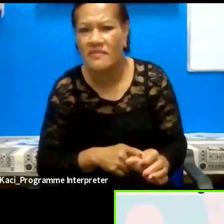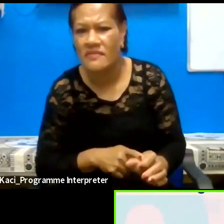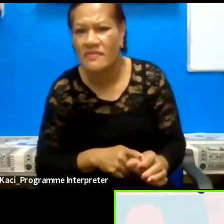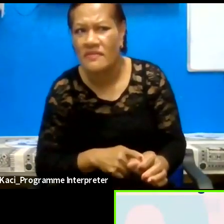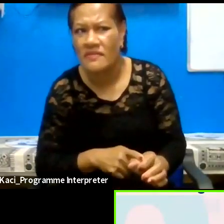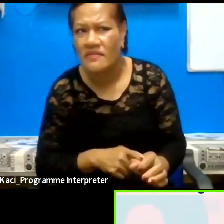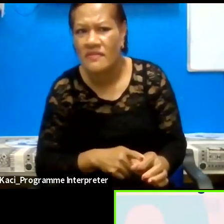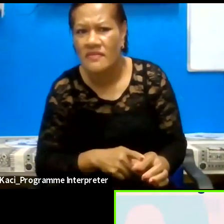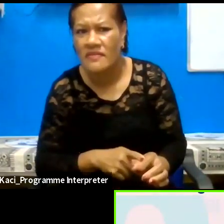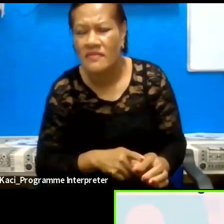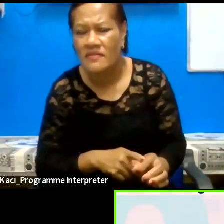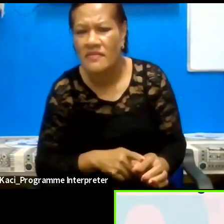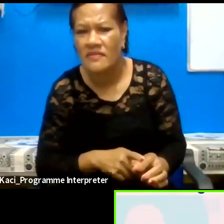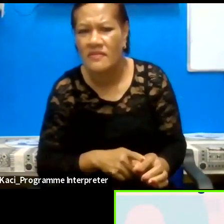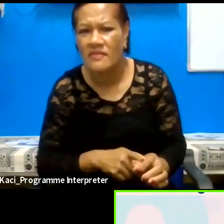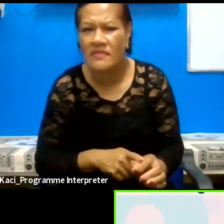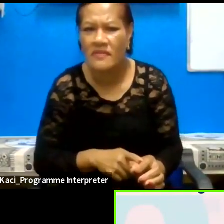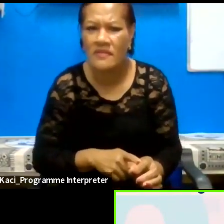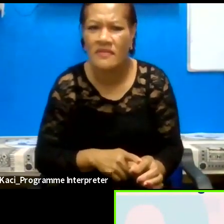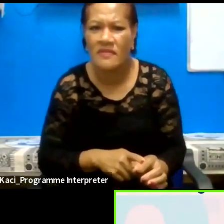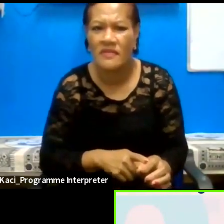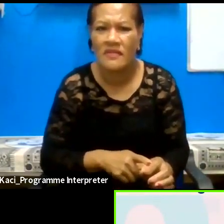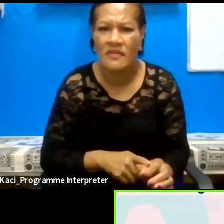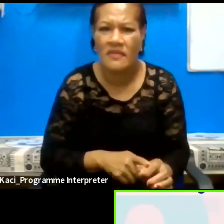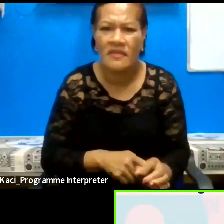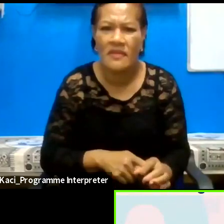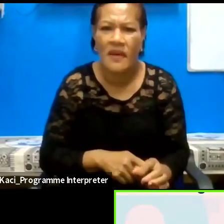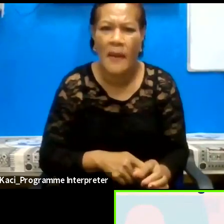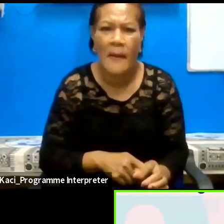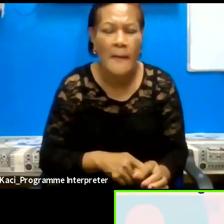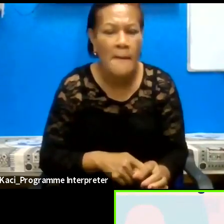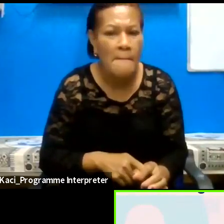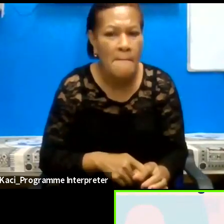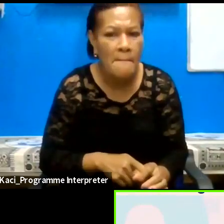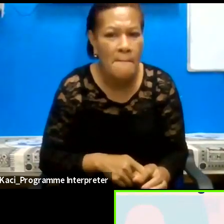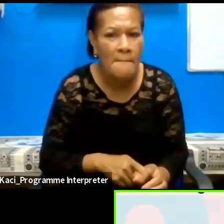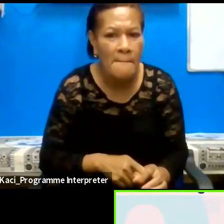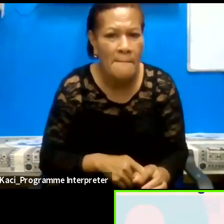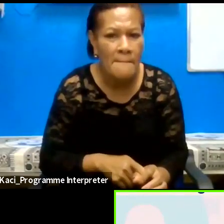other programs in regards to special education in the near